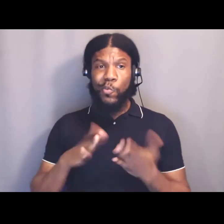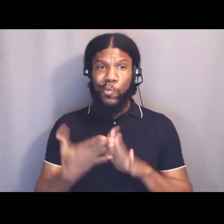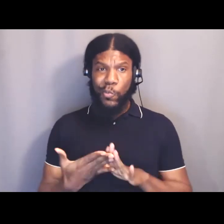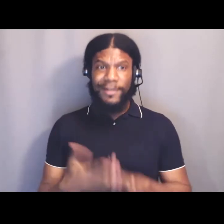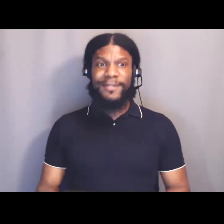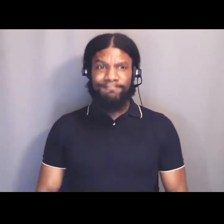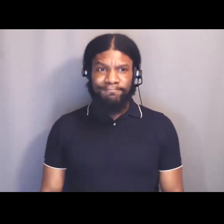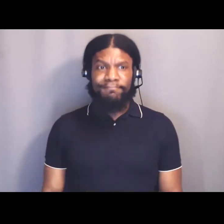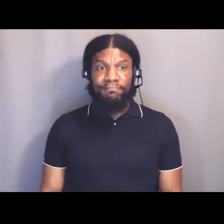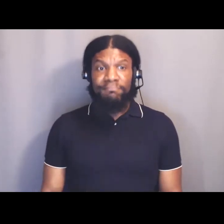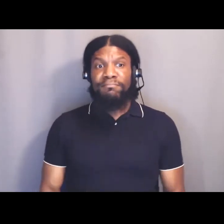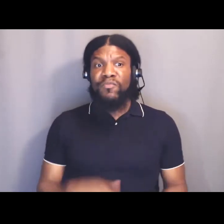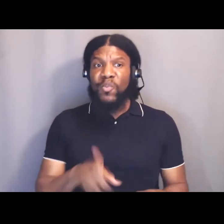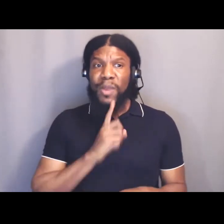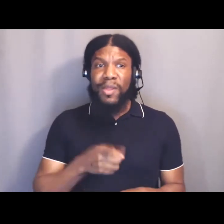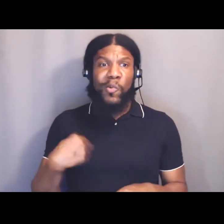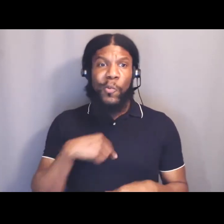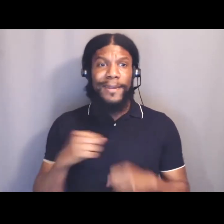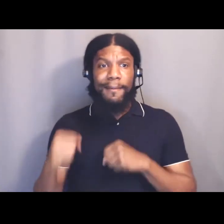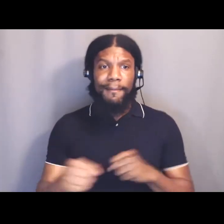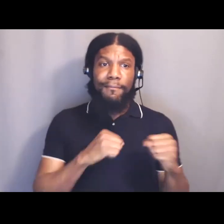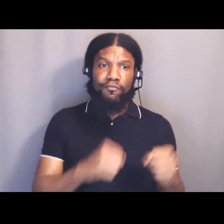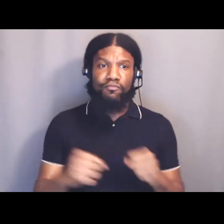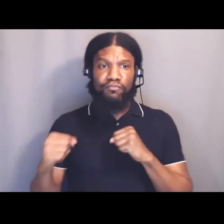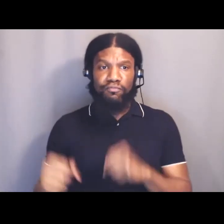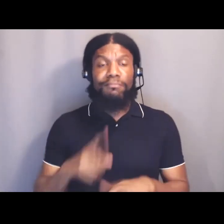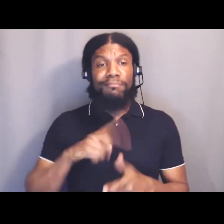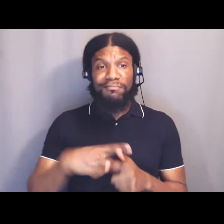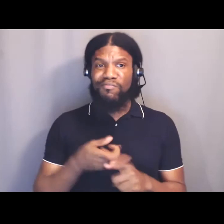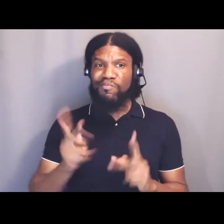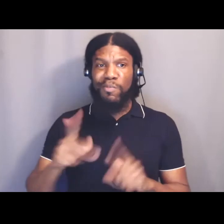and folks attended the exhibit and really, you know, got to